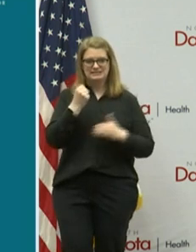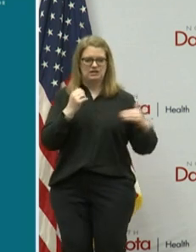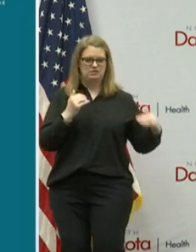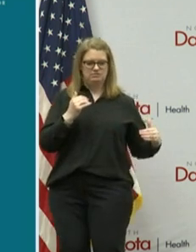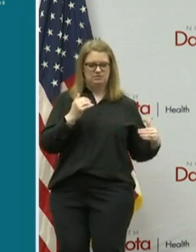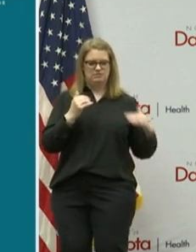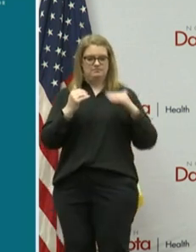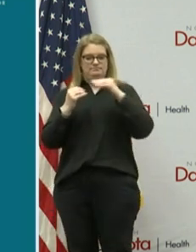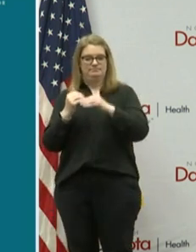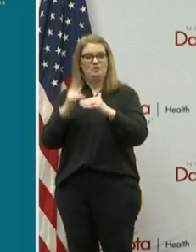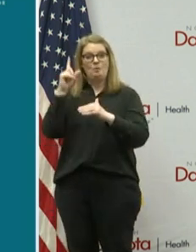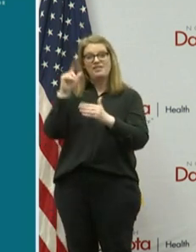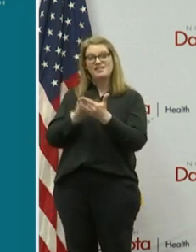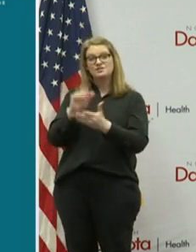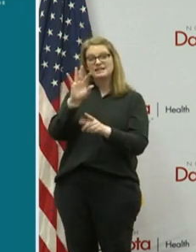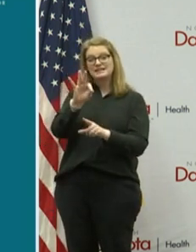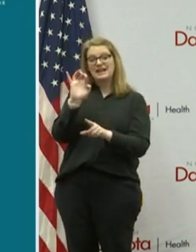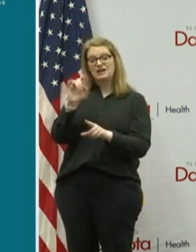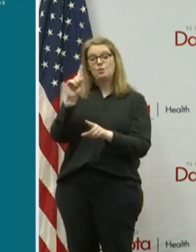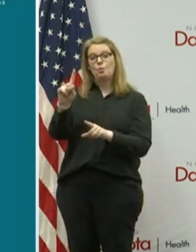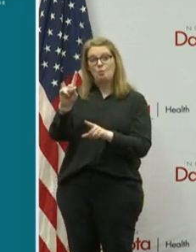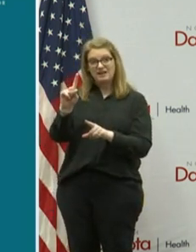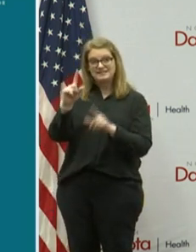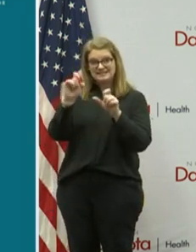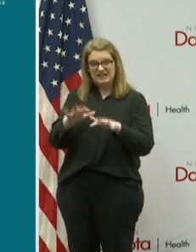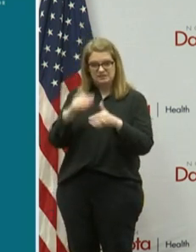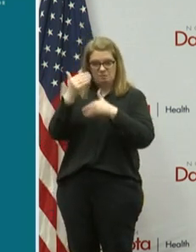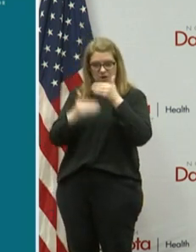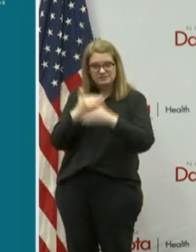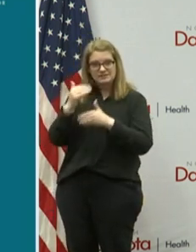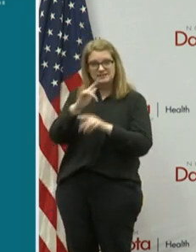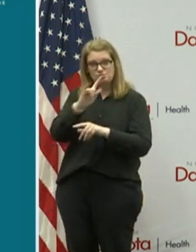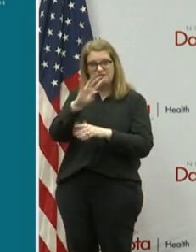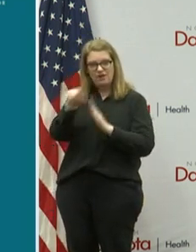FROM THE STATE LABS WITH THE PRIVATE PROVIDERS AND THE ID NOW MACHINES.